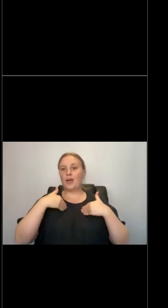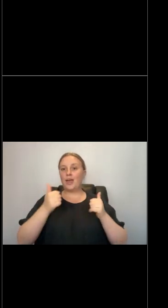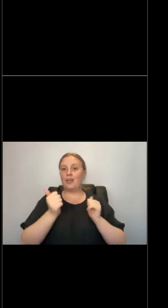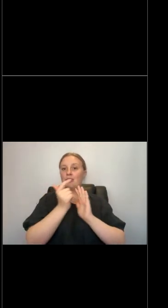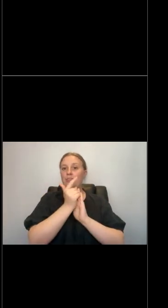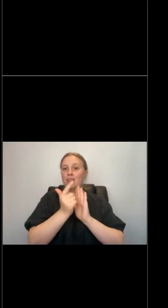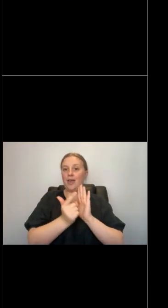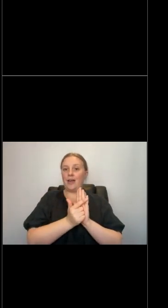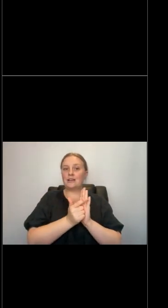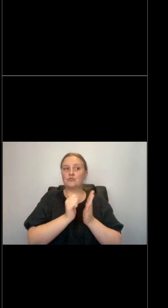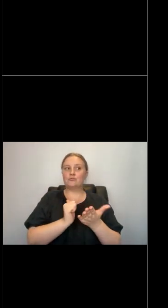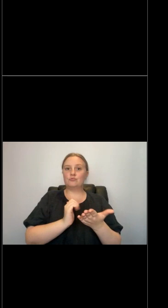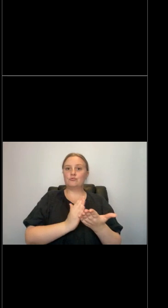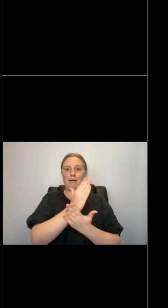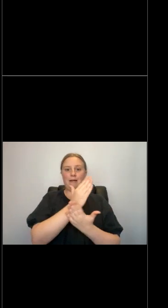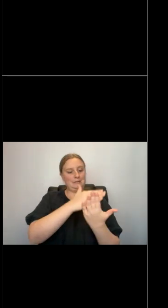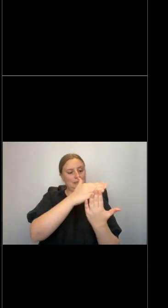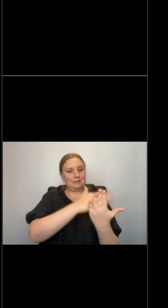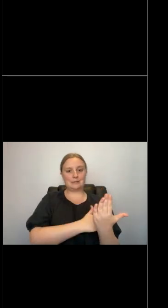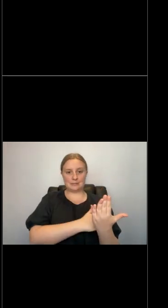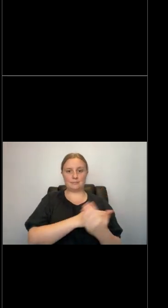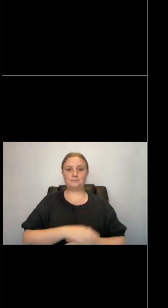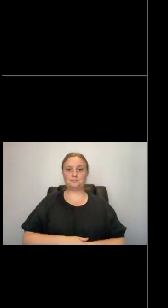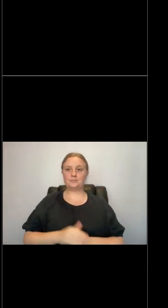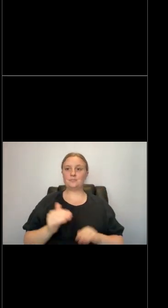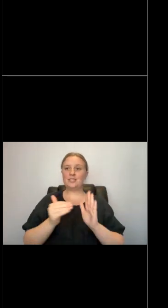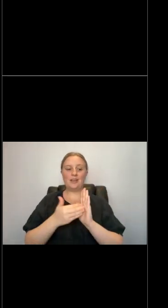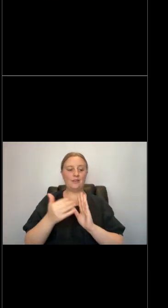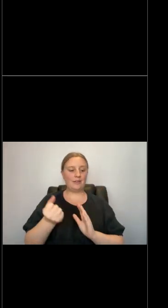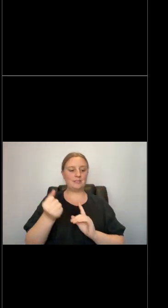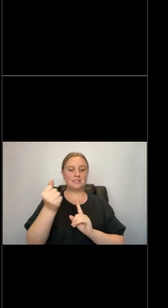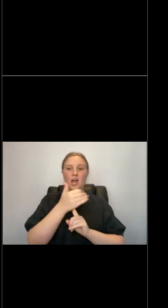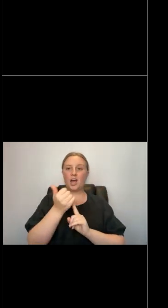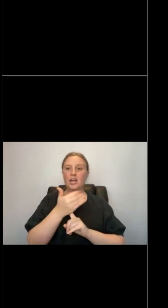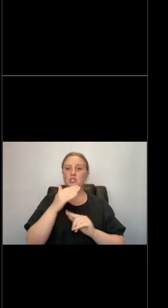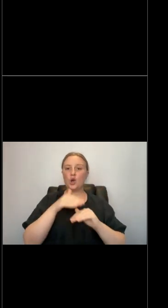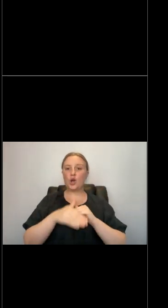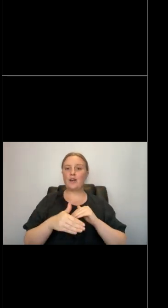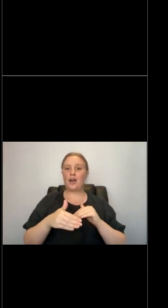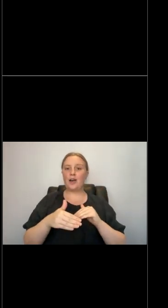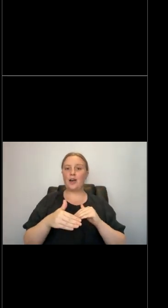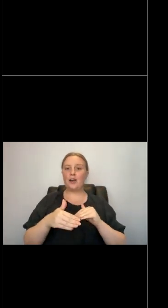This slides now on the conduct of hearings and we have about 5 minutes left.